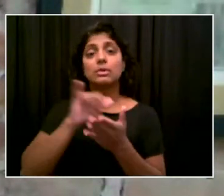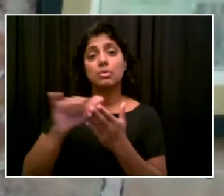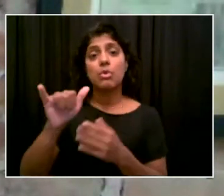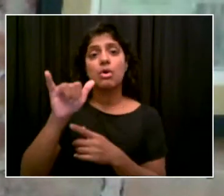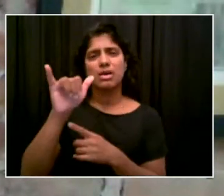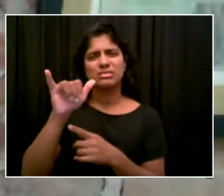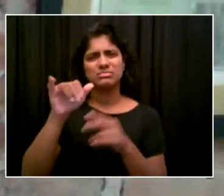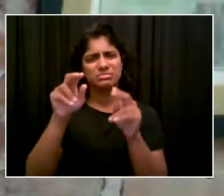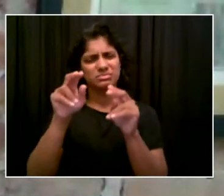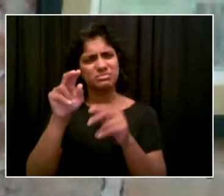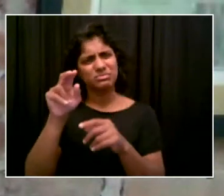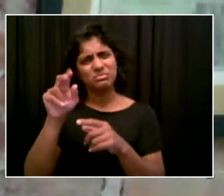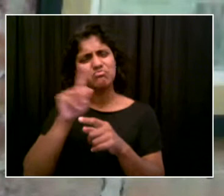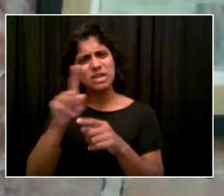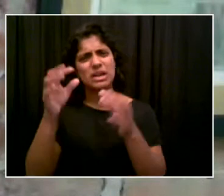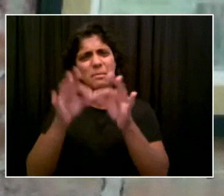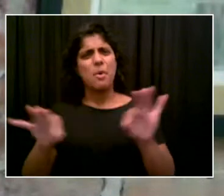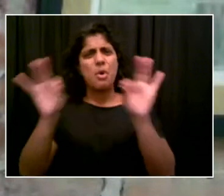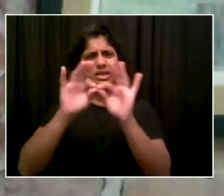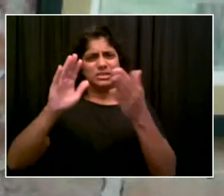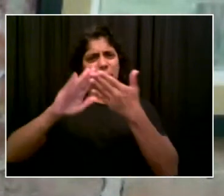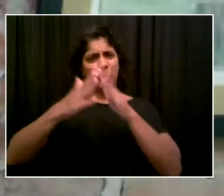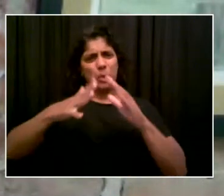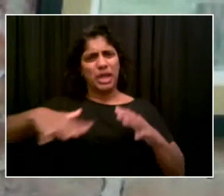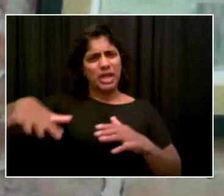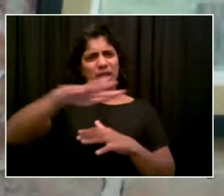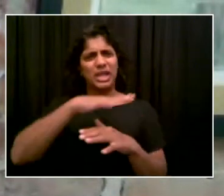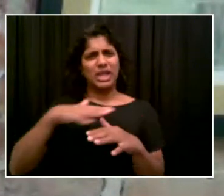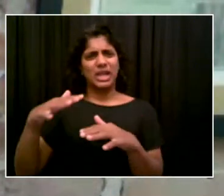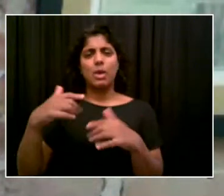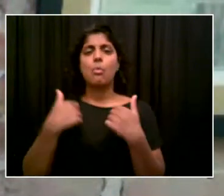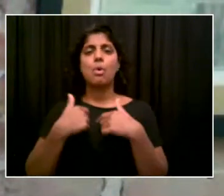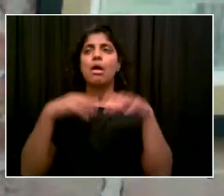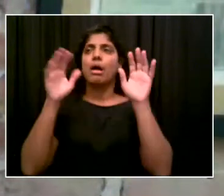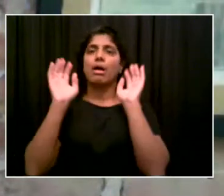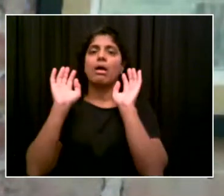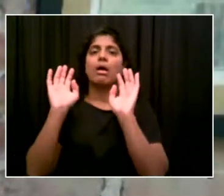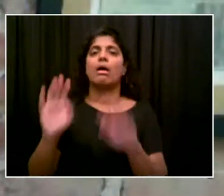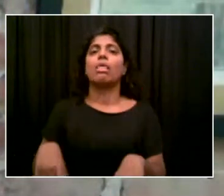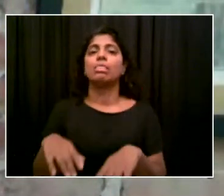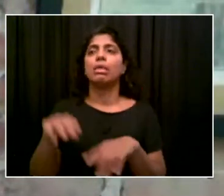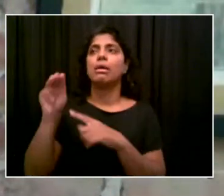NECESSARY IN A MODERN CITY THIS IS THE FIRST